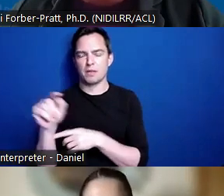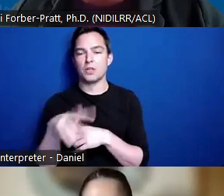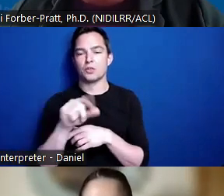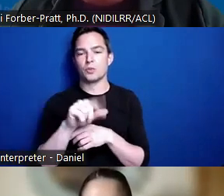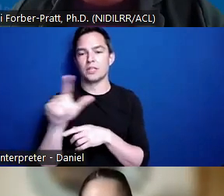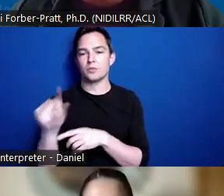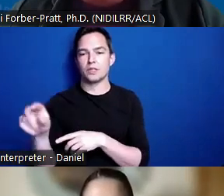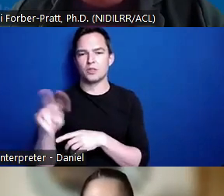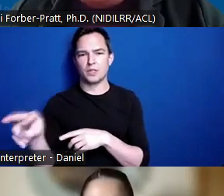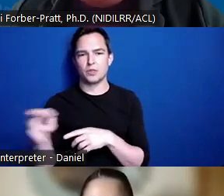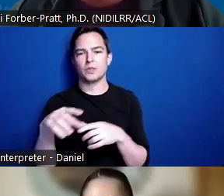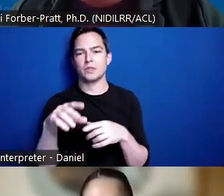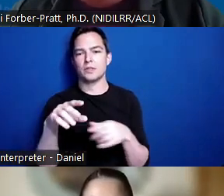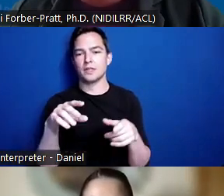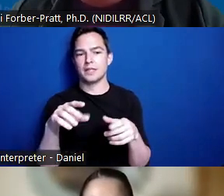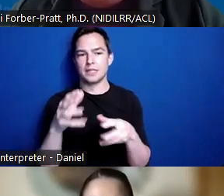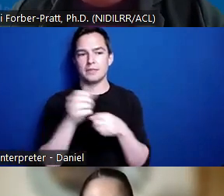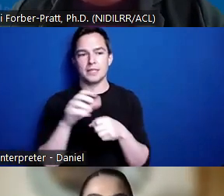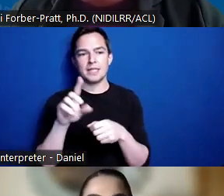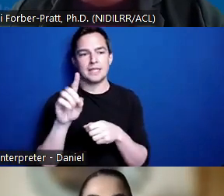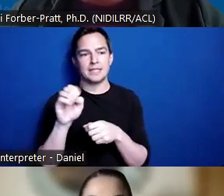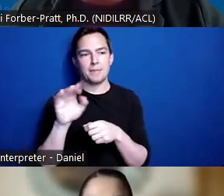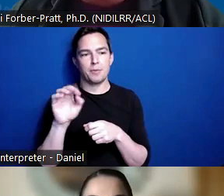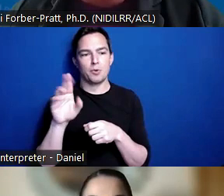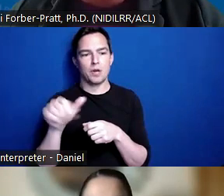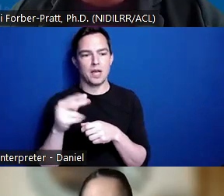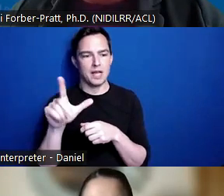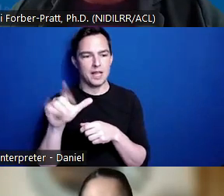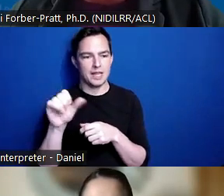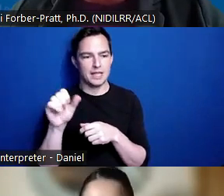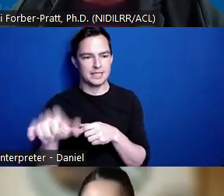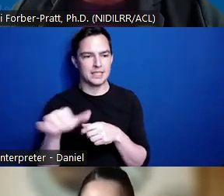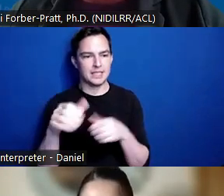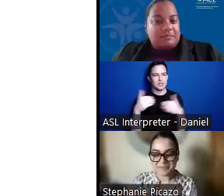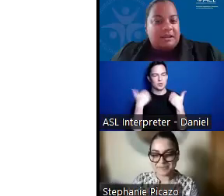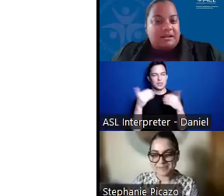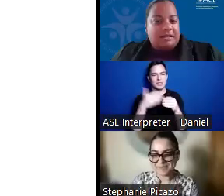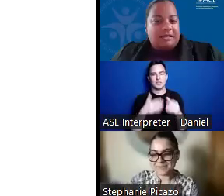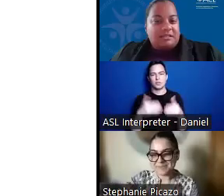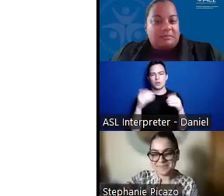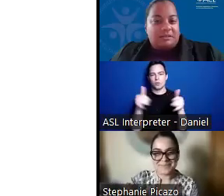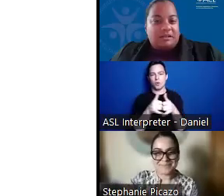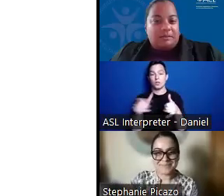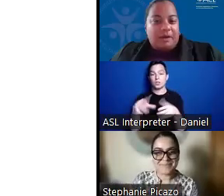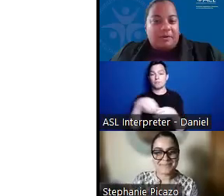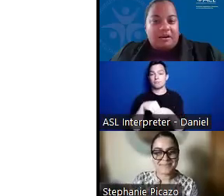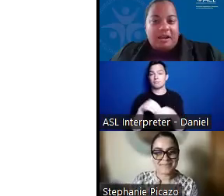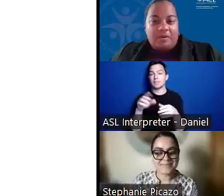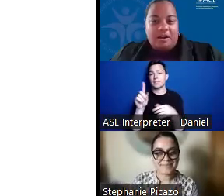Deborah Leasy Baker Youth Leader Award. Hannah participated in the Disability Empower Network,